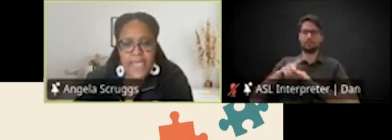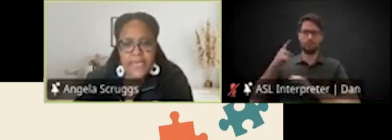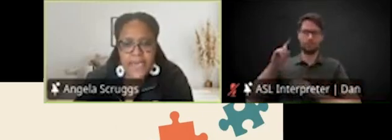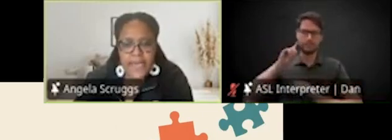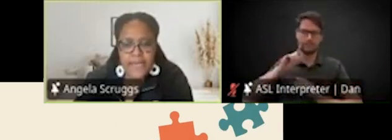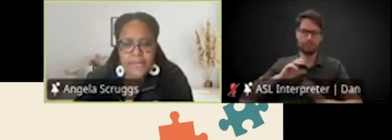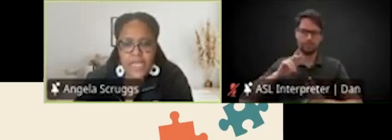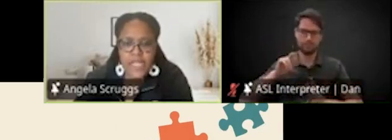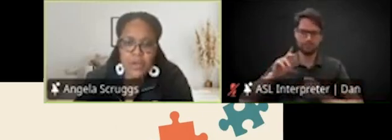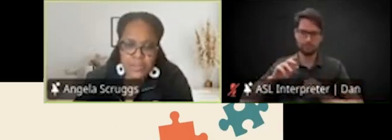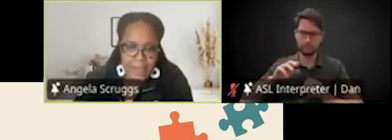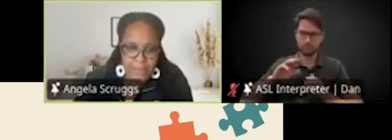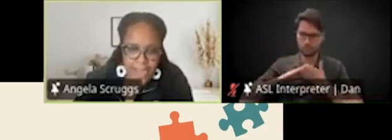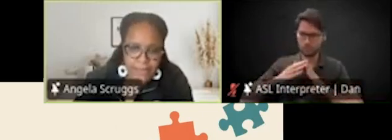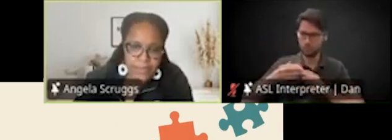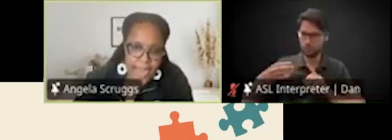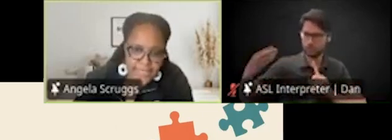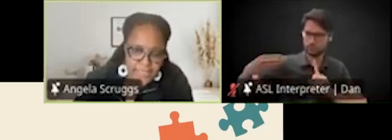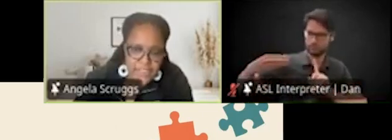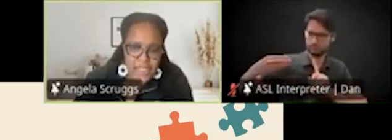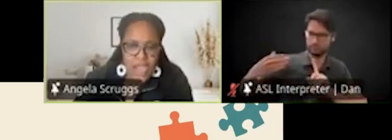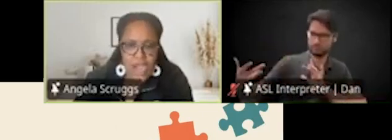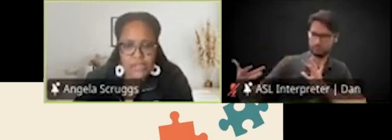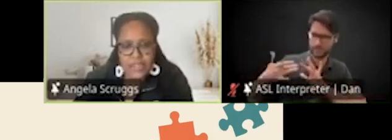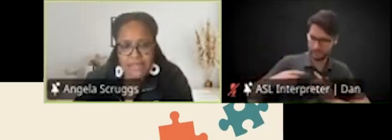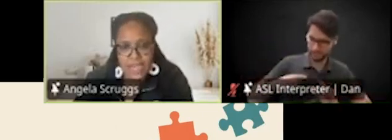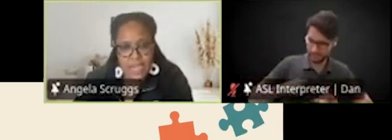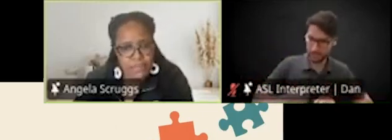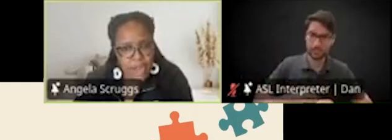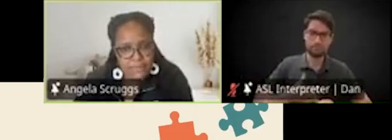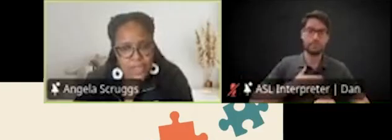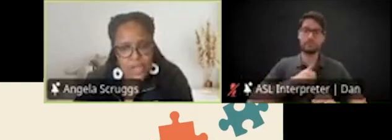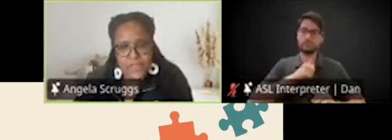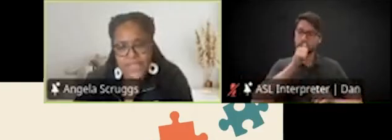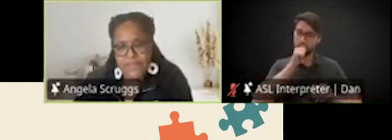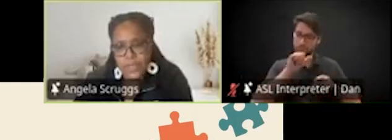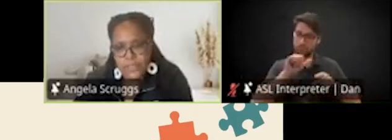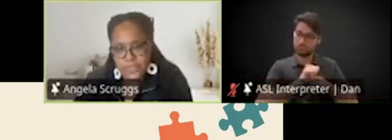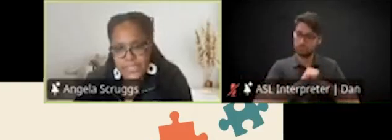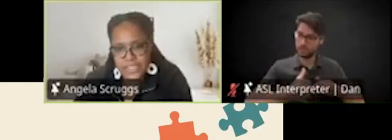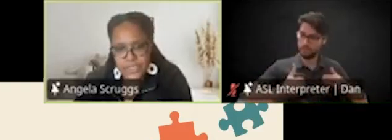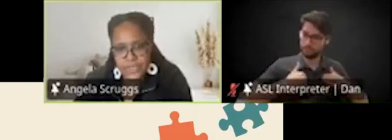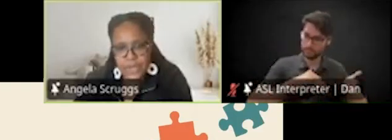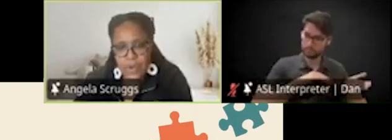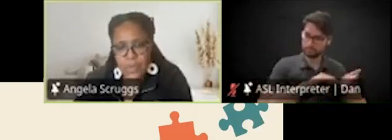And, um... along with my private practice, I also have a nonprofit called the Deaf Wellspring Center,